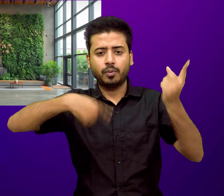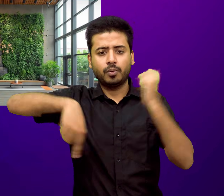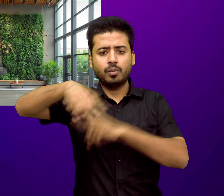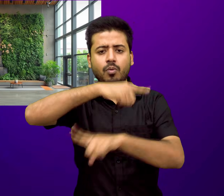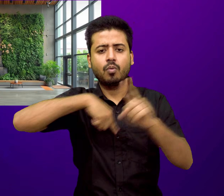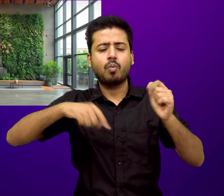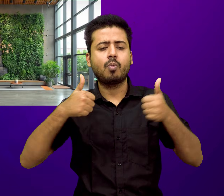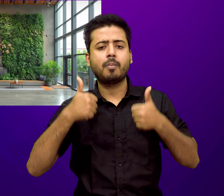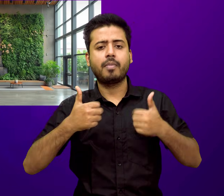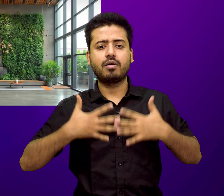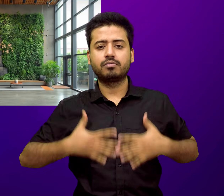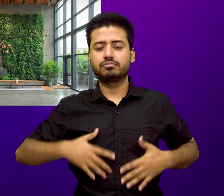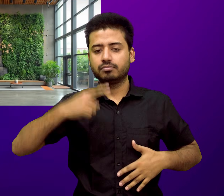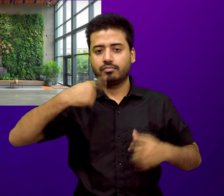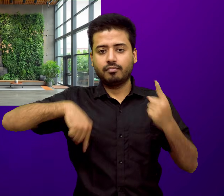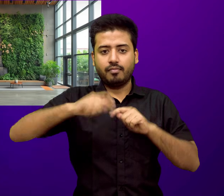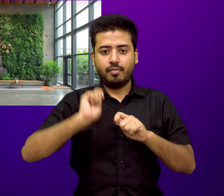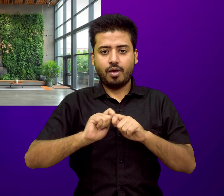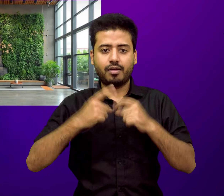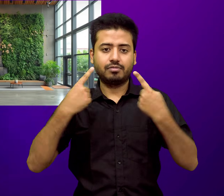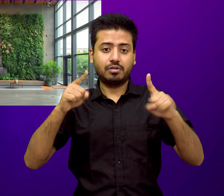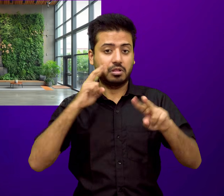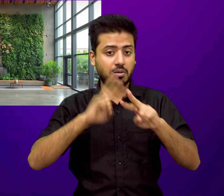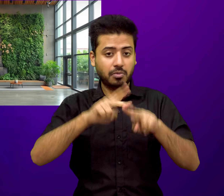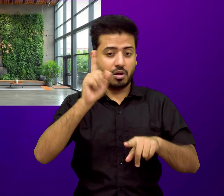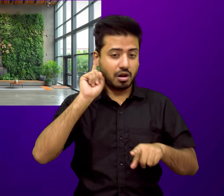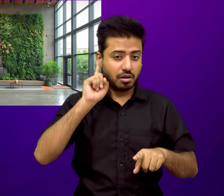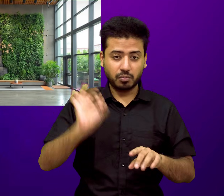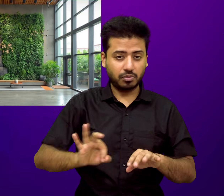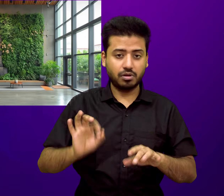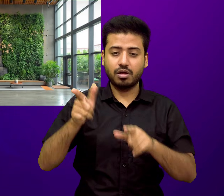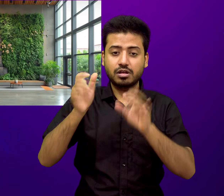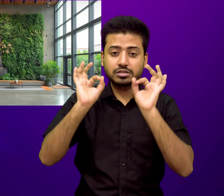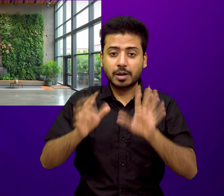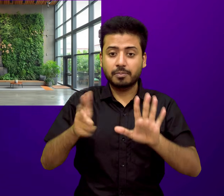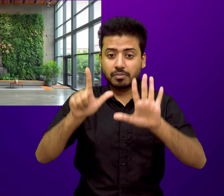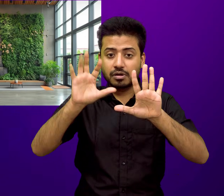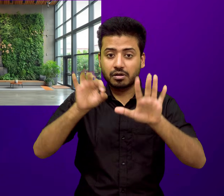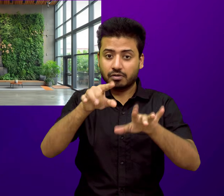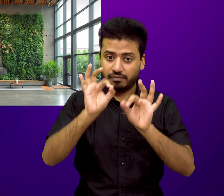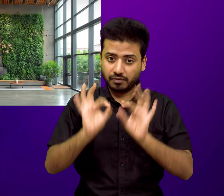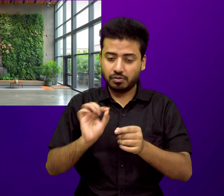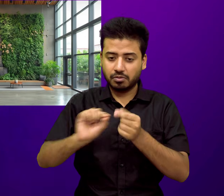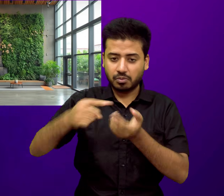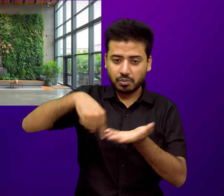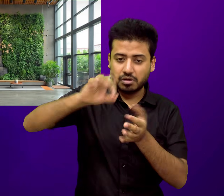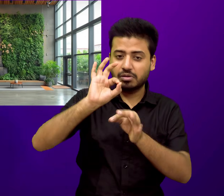or harsh chemical applications require good skin protection and proper rinsing to avoid irritation.